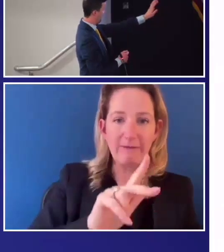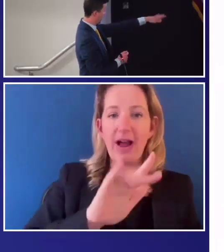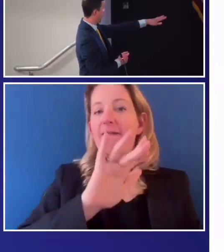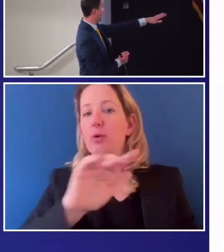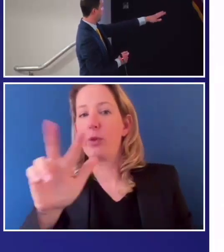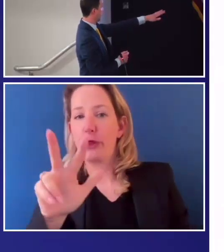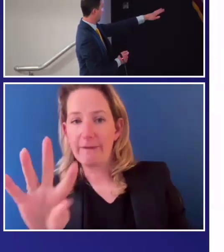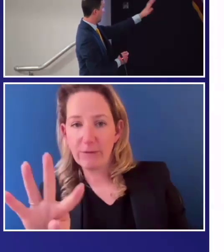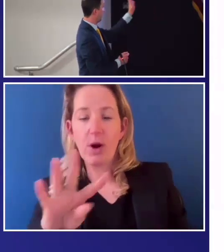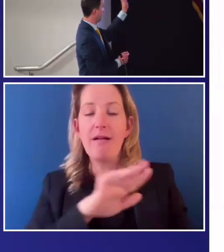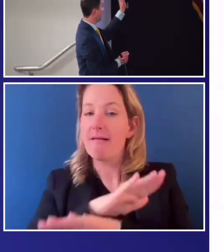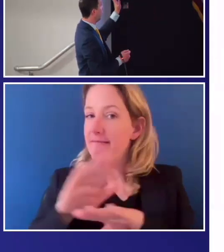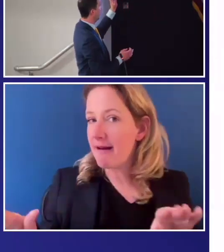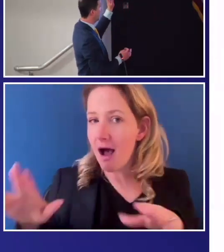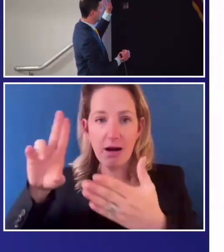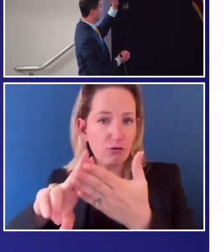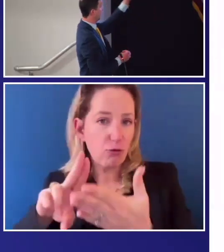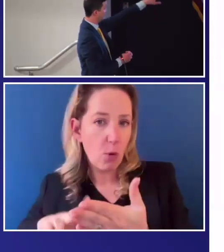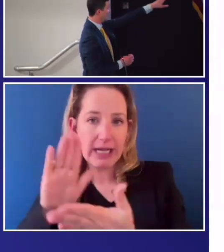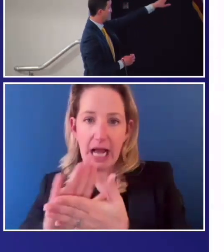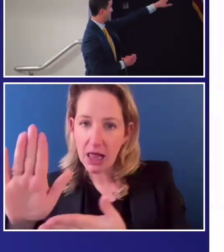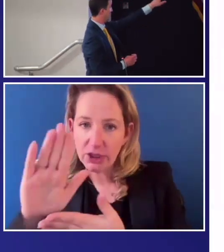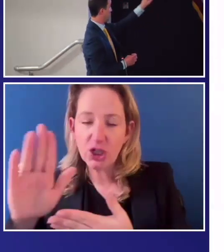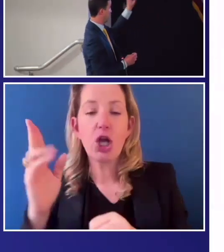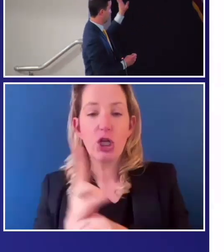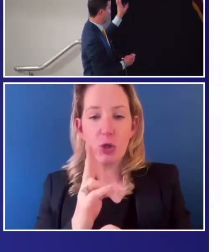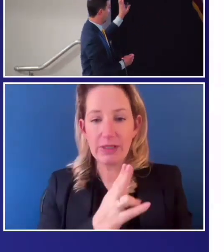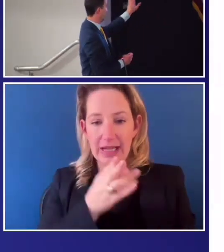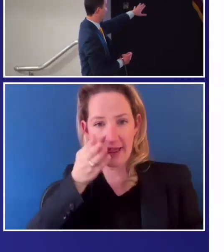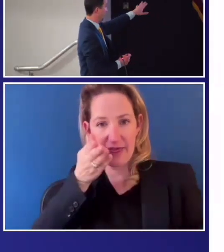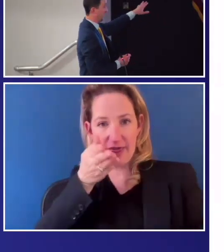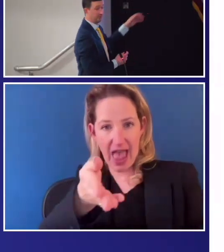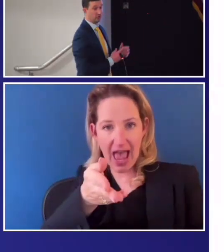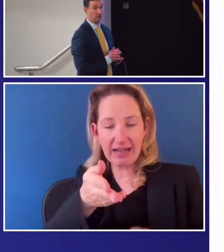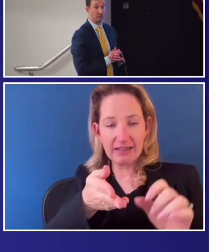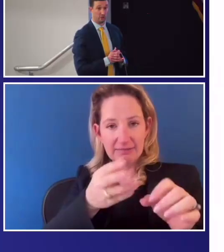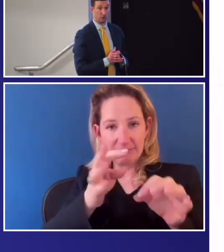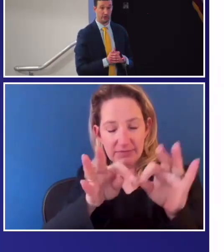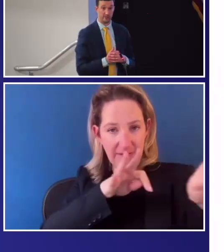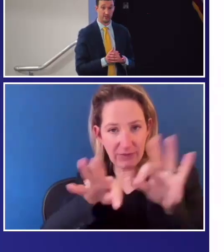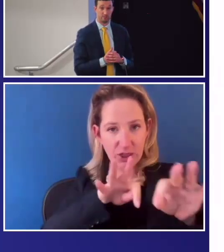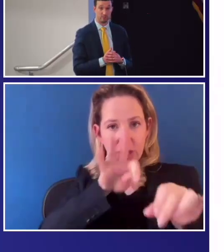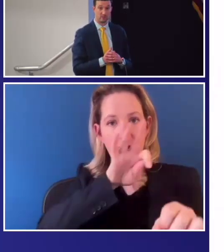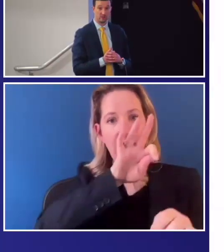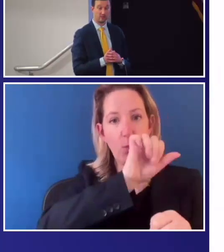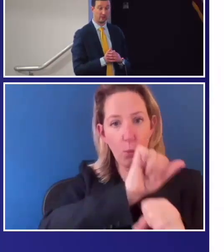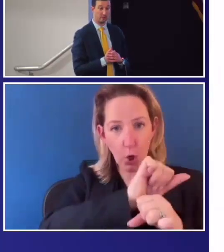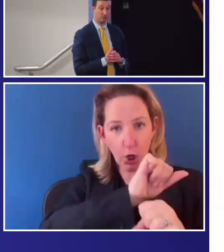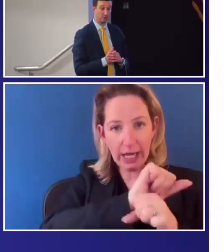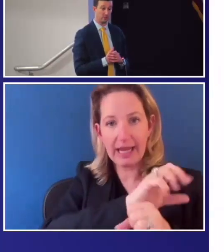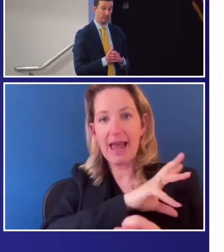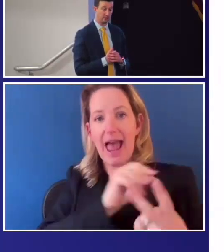who are not enrolled in college using this definition of working and that definition of earnings. So the number you would see if